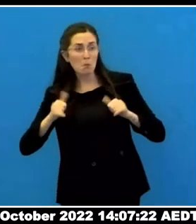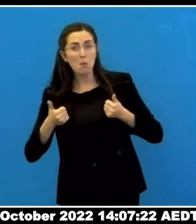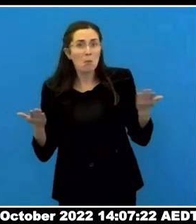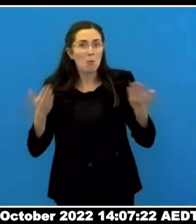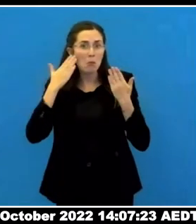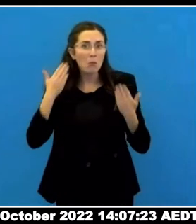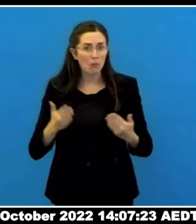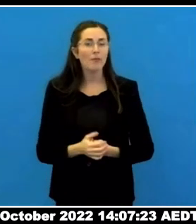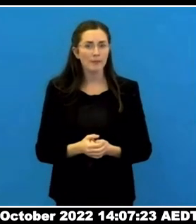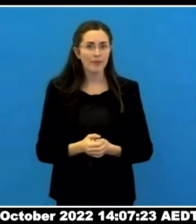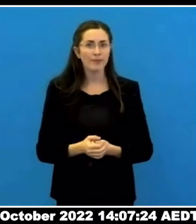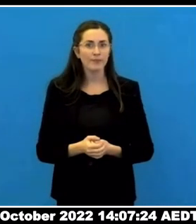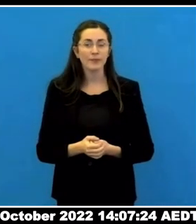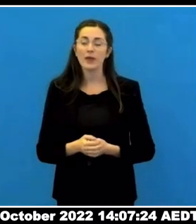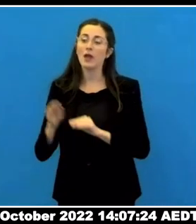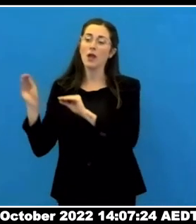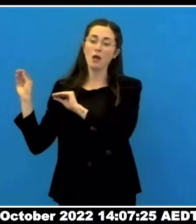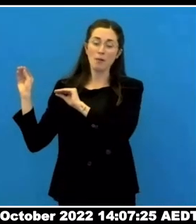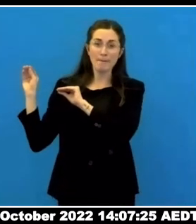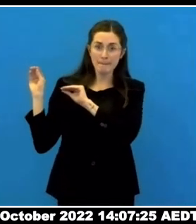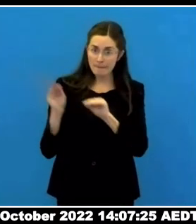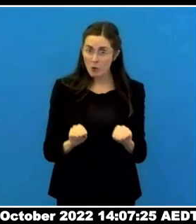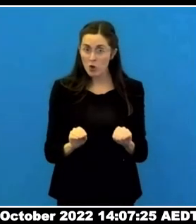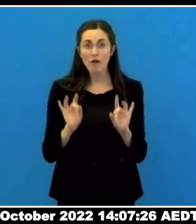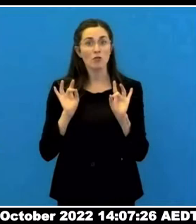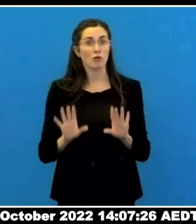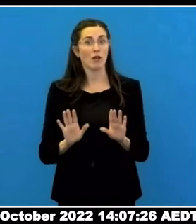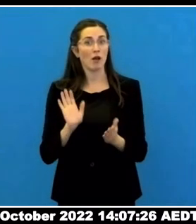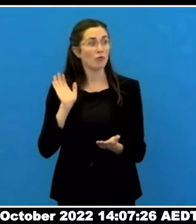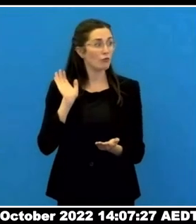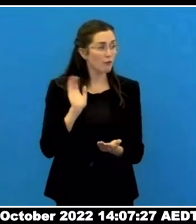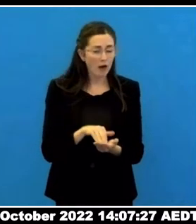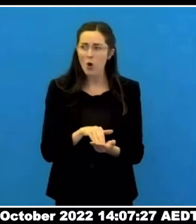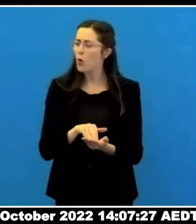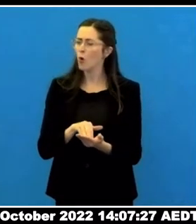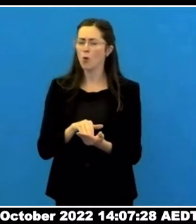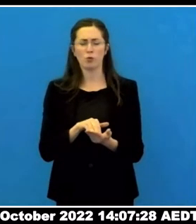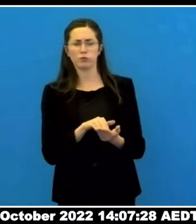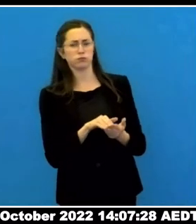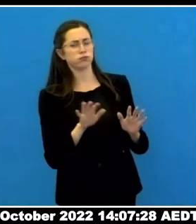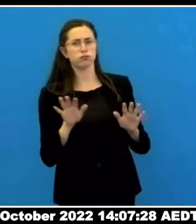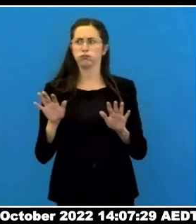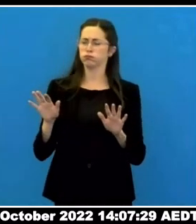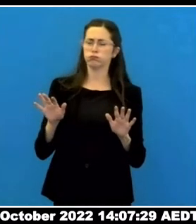Early life in Australia. When I arrived, I found everything very different here.